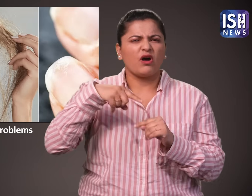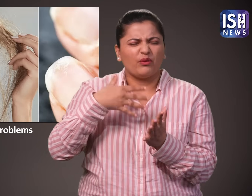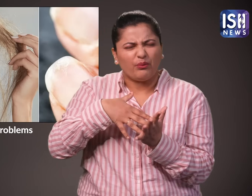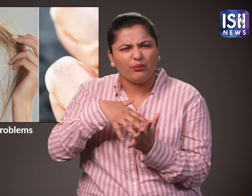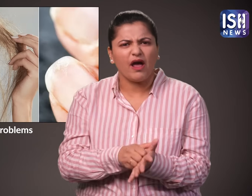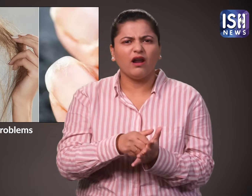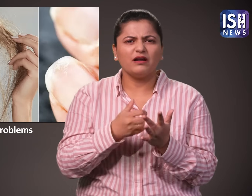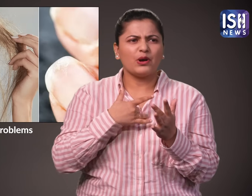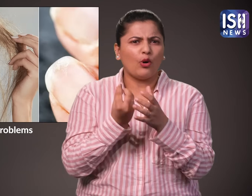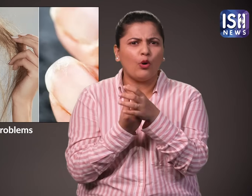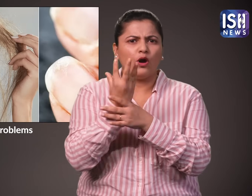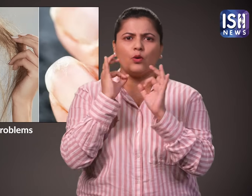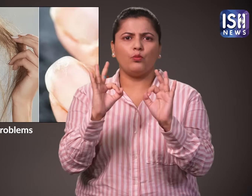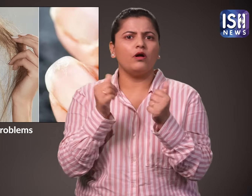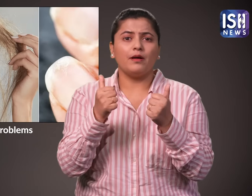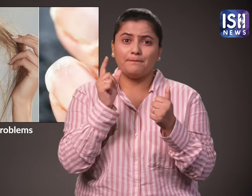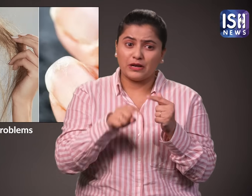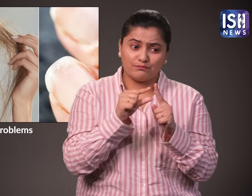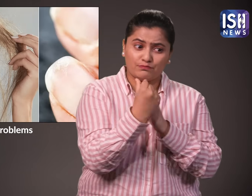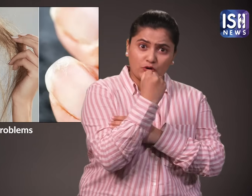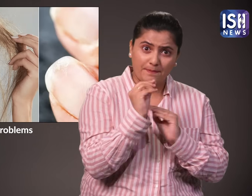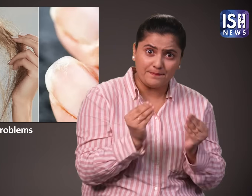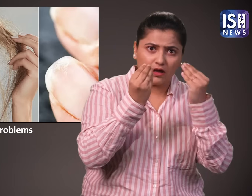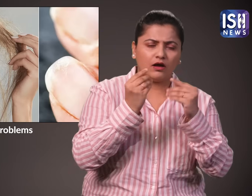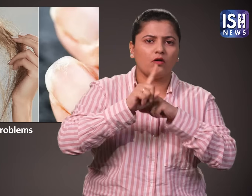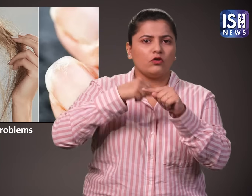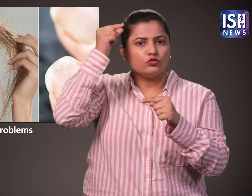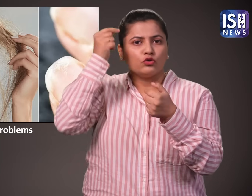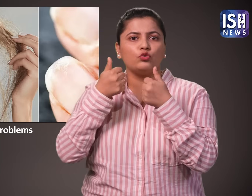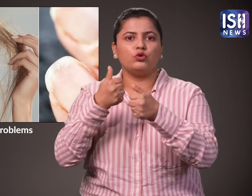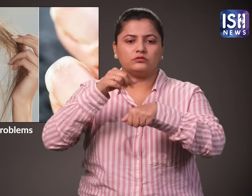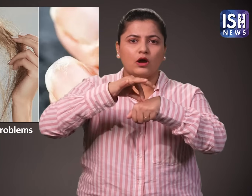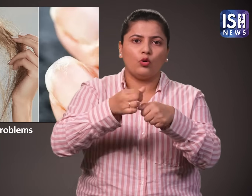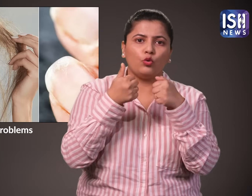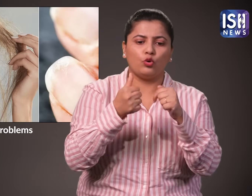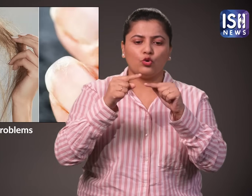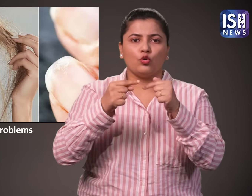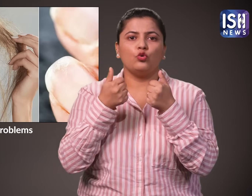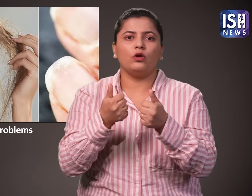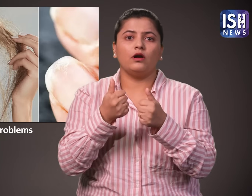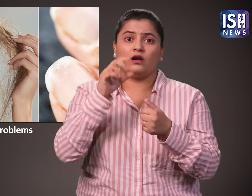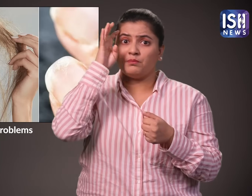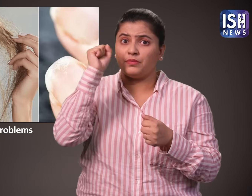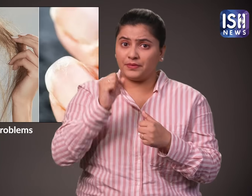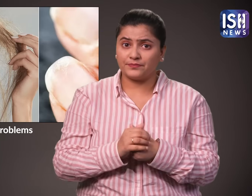This means it is weak and cannot grow well. If you eat enough protein, your hair, skin, and nails will improve. Remember it!